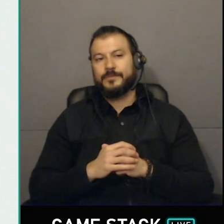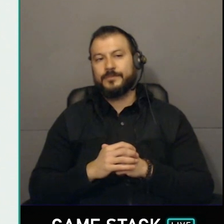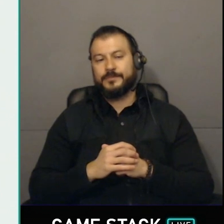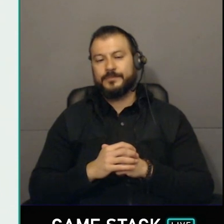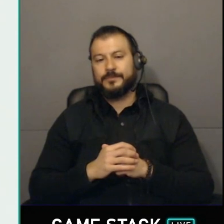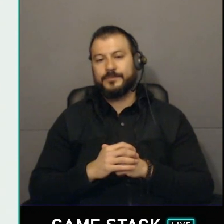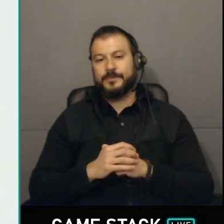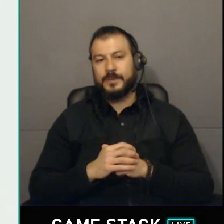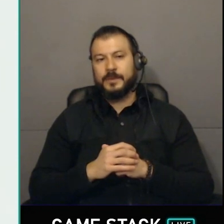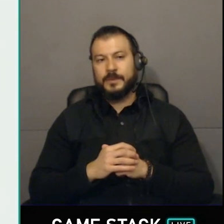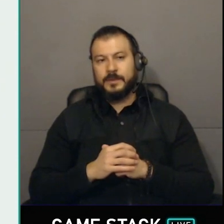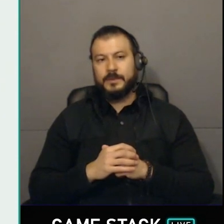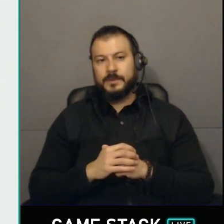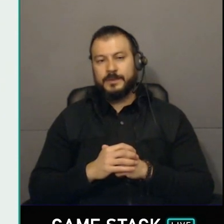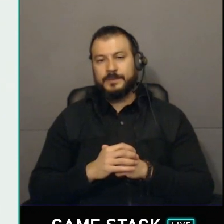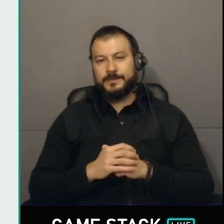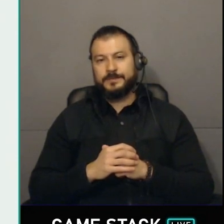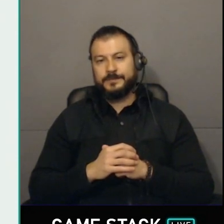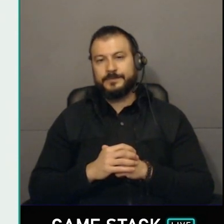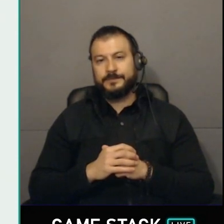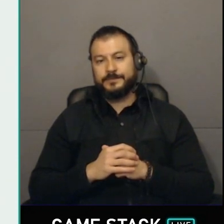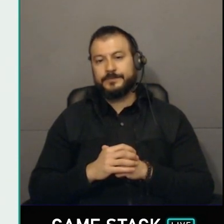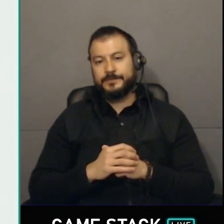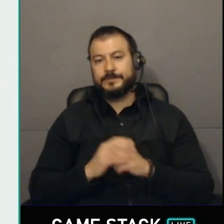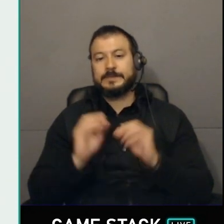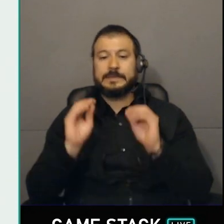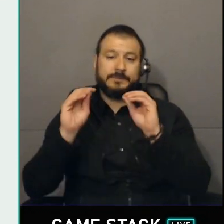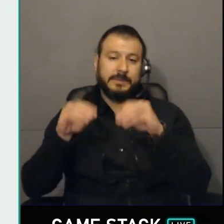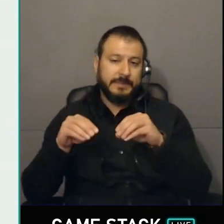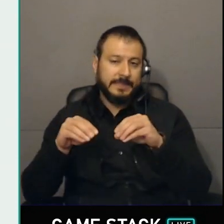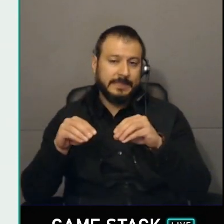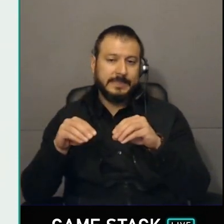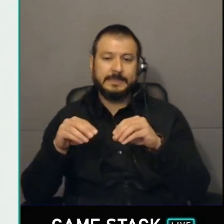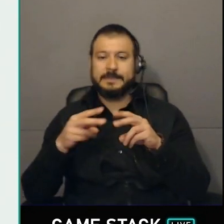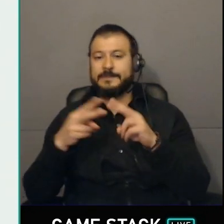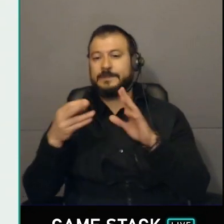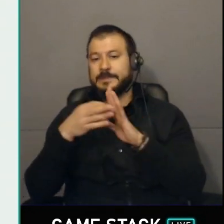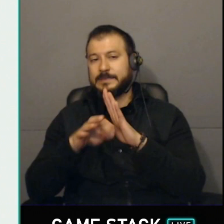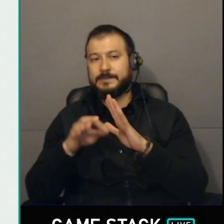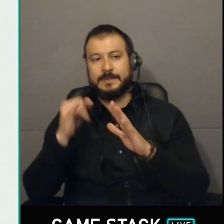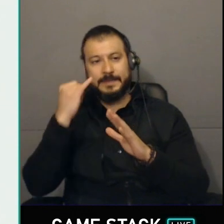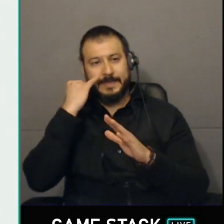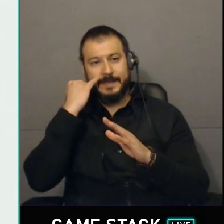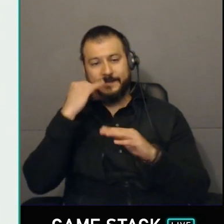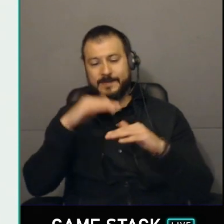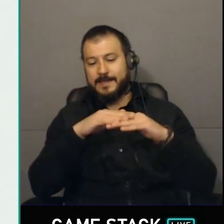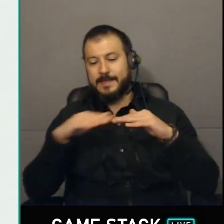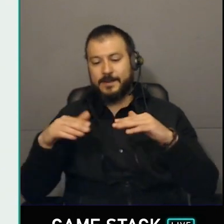Implementing that, very simply. If the linear velocity the body is lower than the